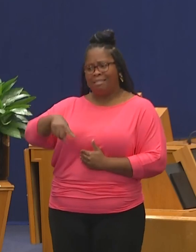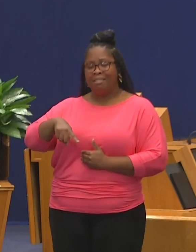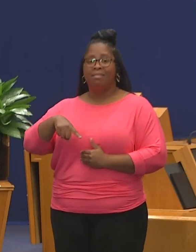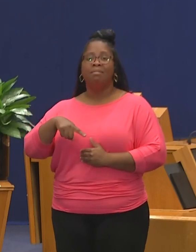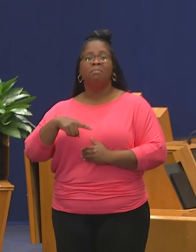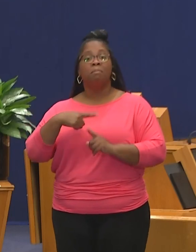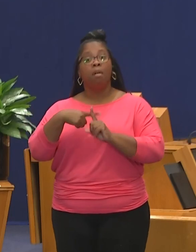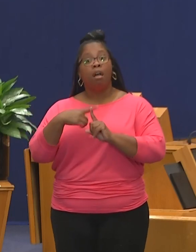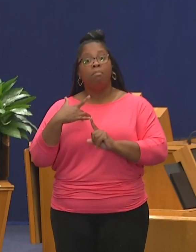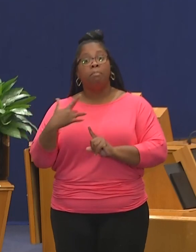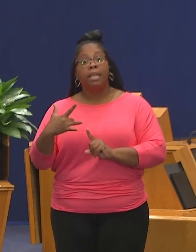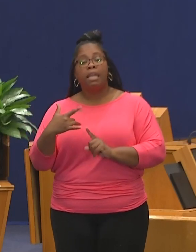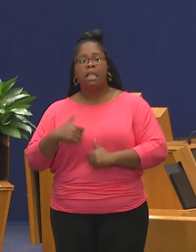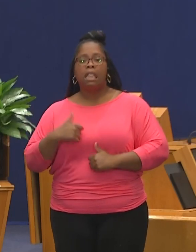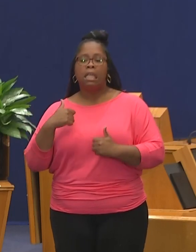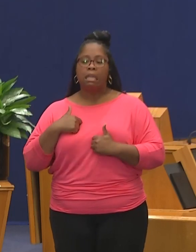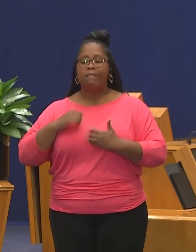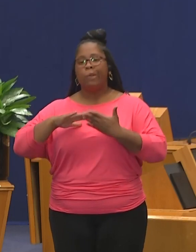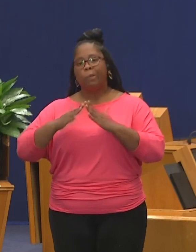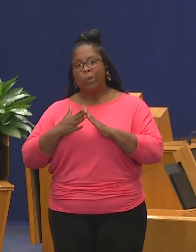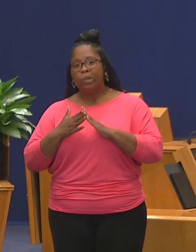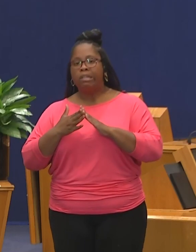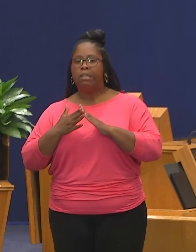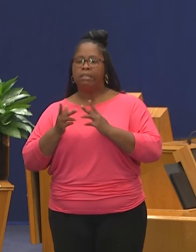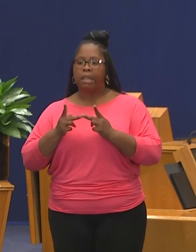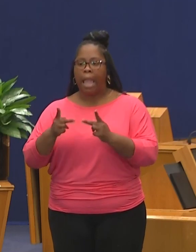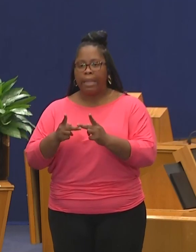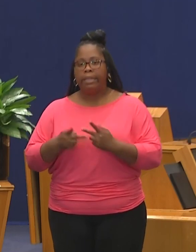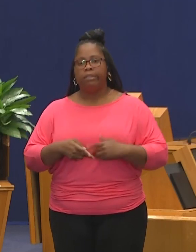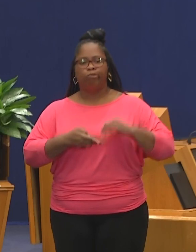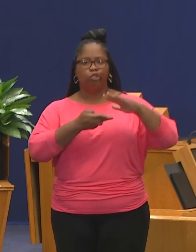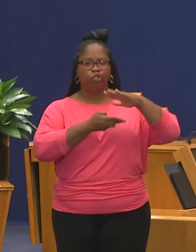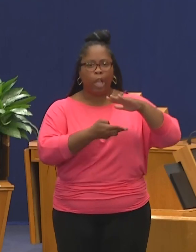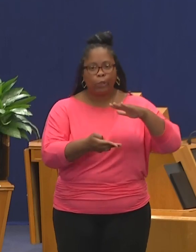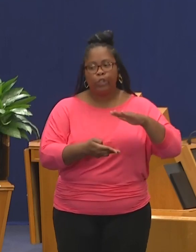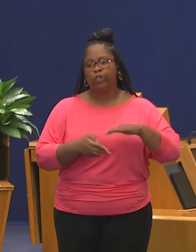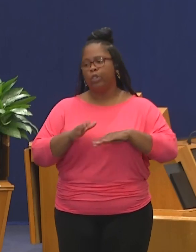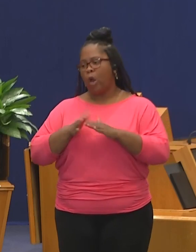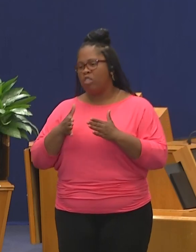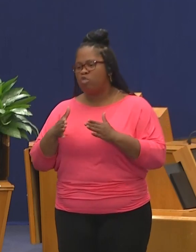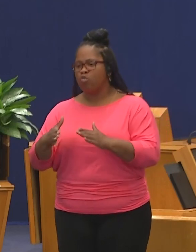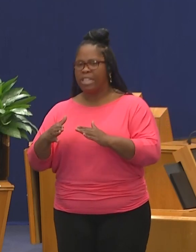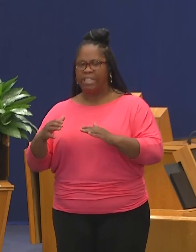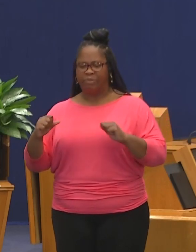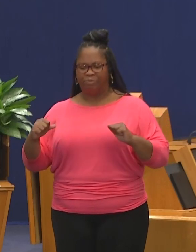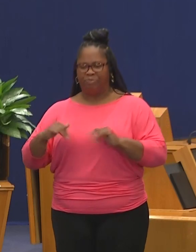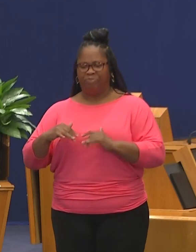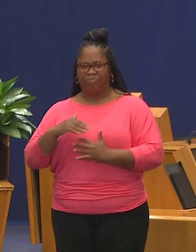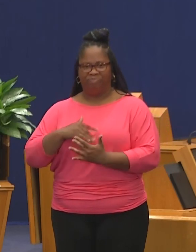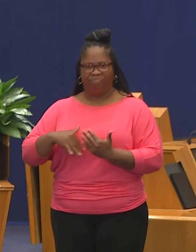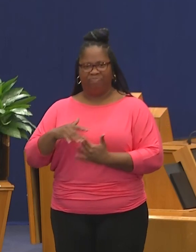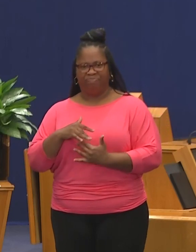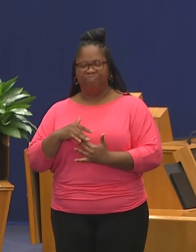PRACTICES, AND OFTEN LIVE IN COMMUNAL SETTINGS SUCH AS SHELTERS, ON THE STREET, OR